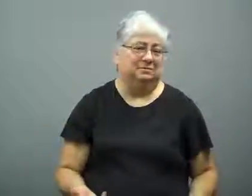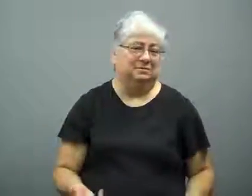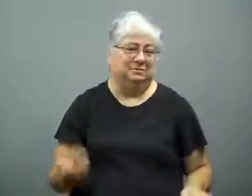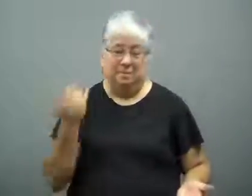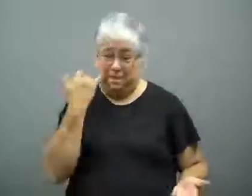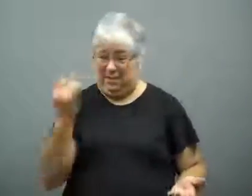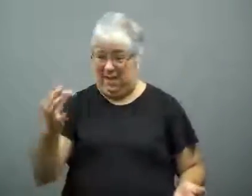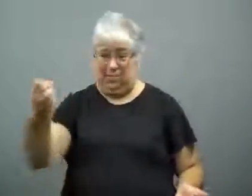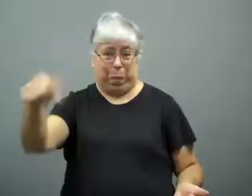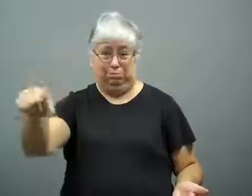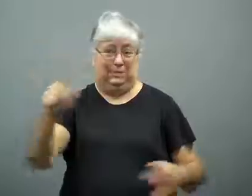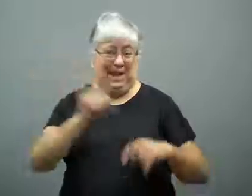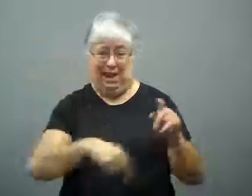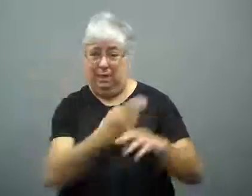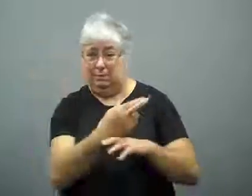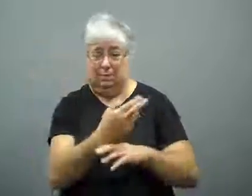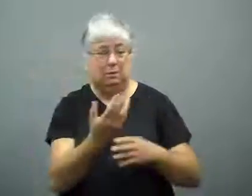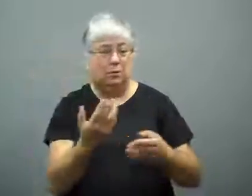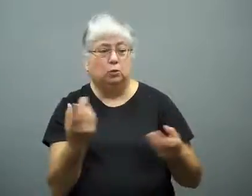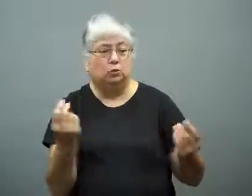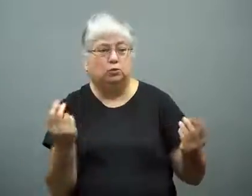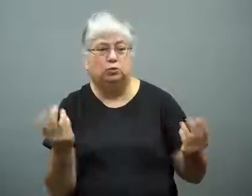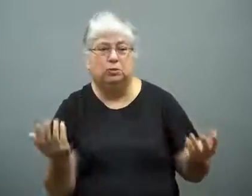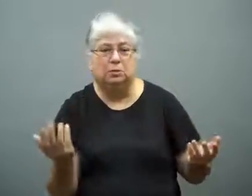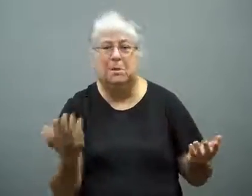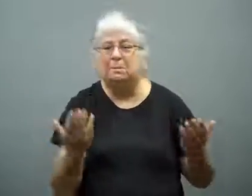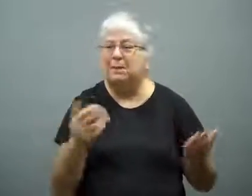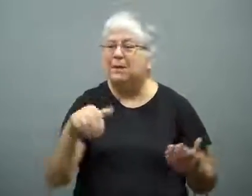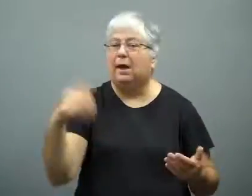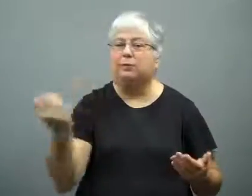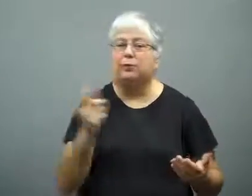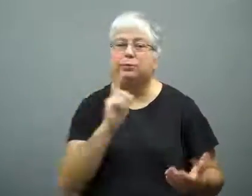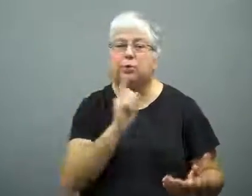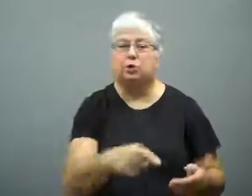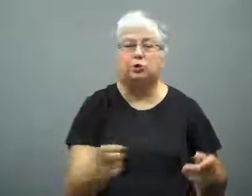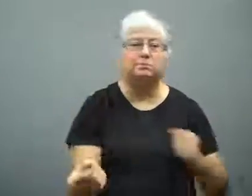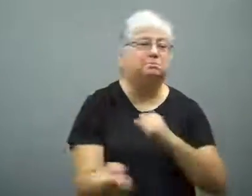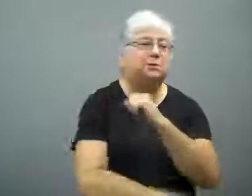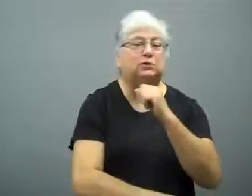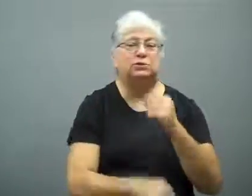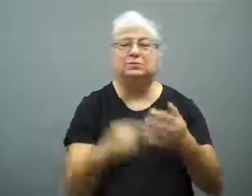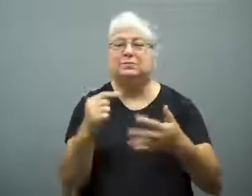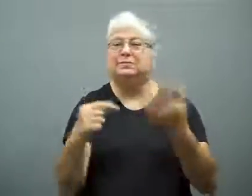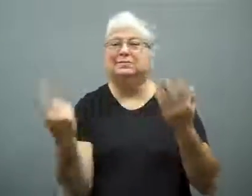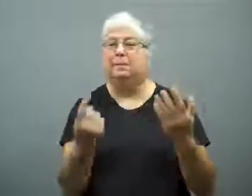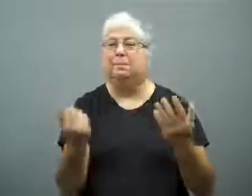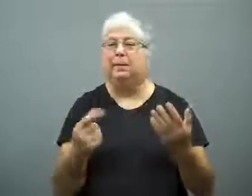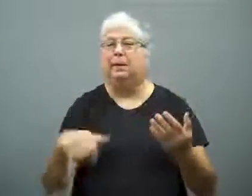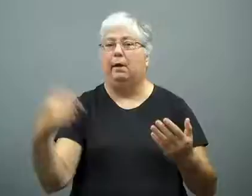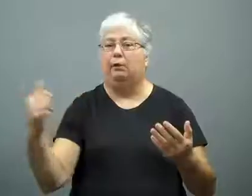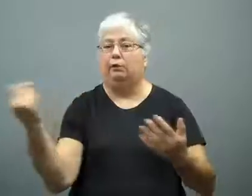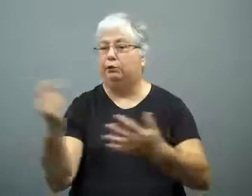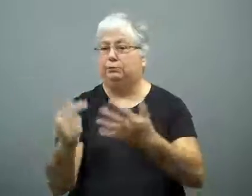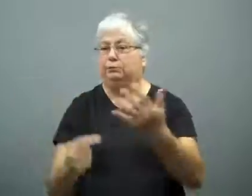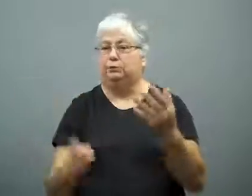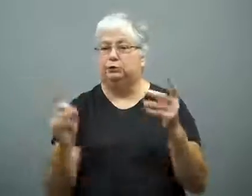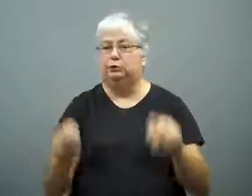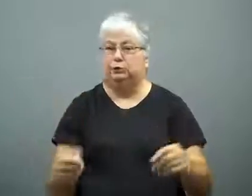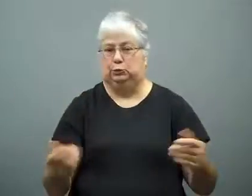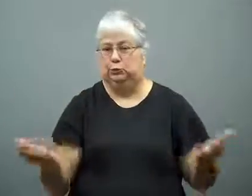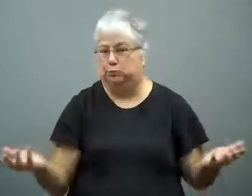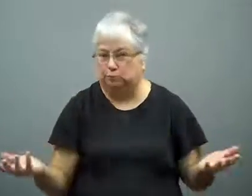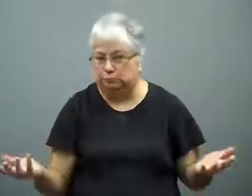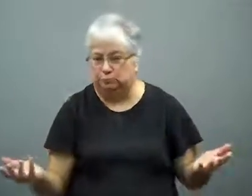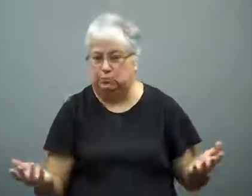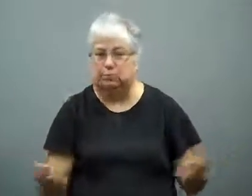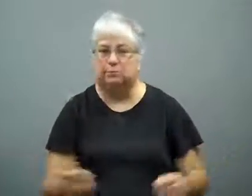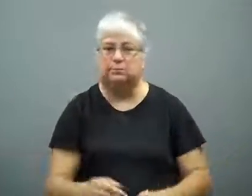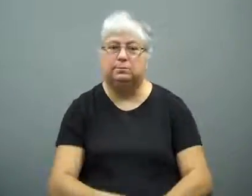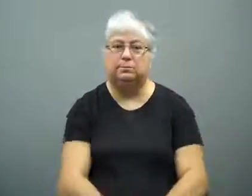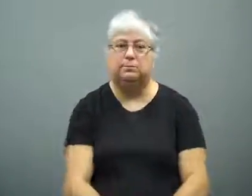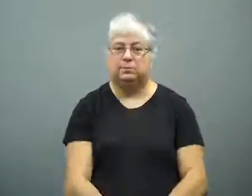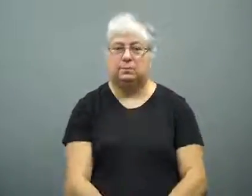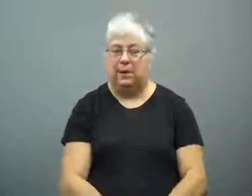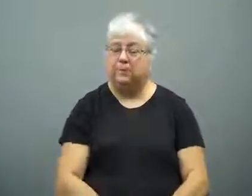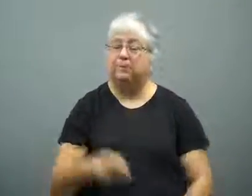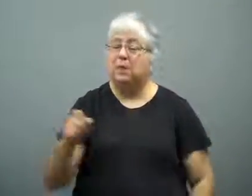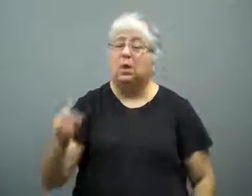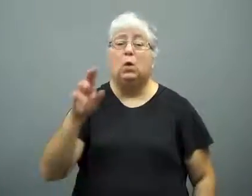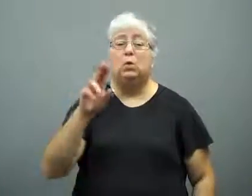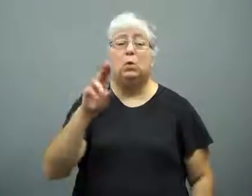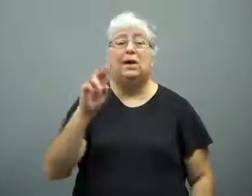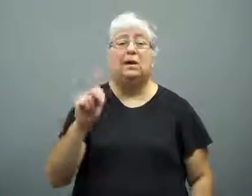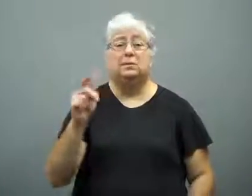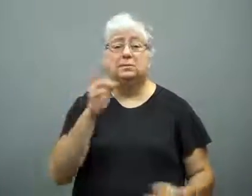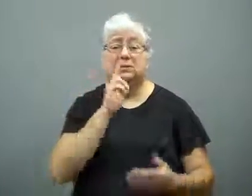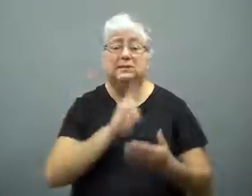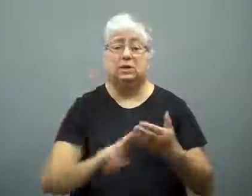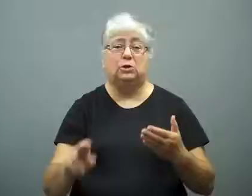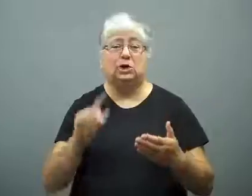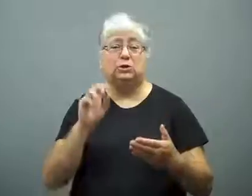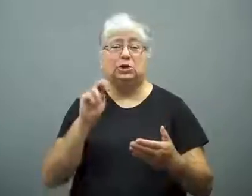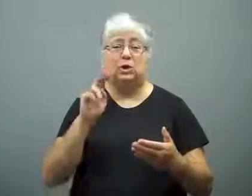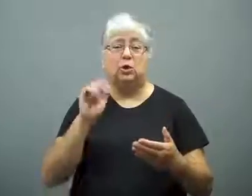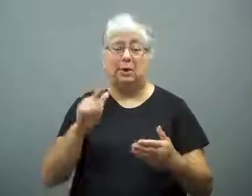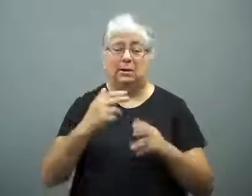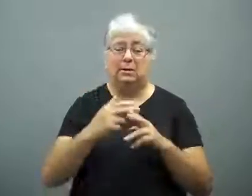If it vetoes the use of force, there are other options, perhaps sanctions.